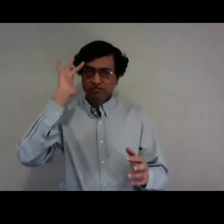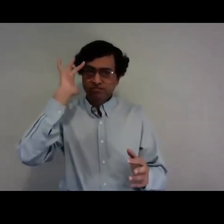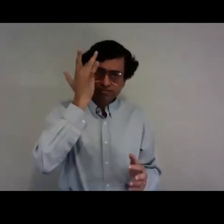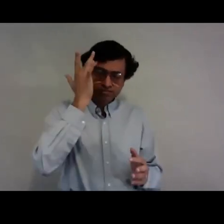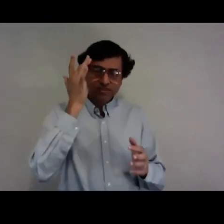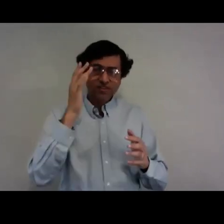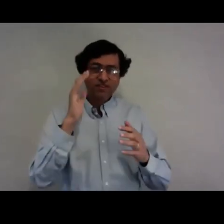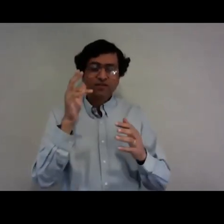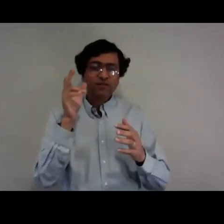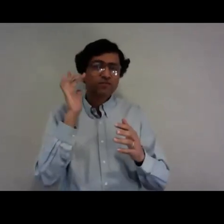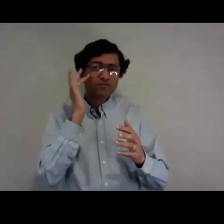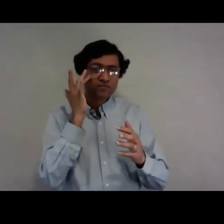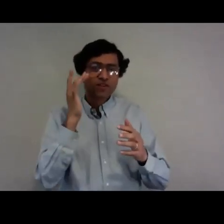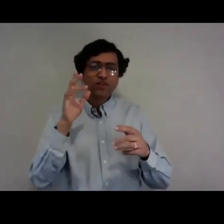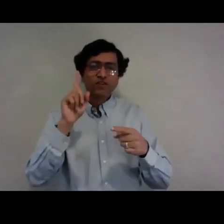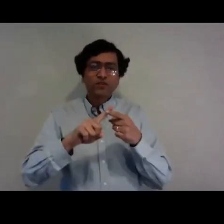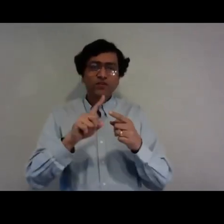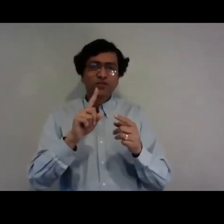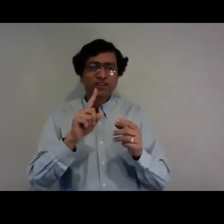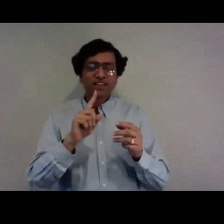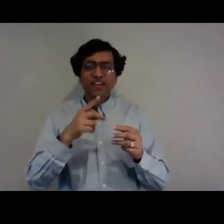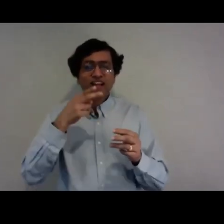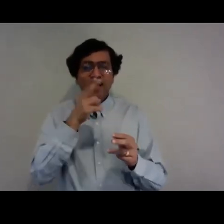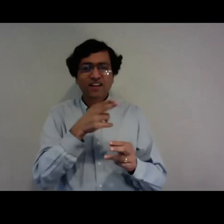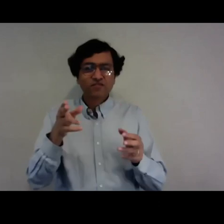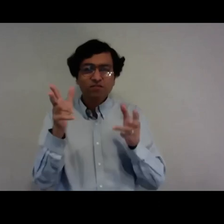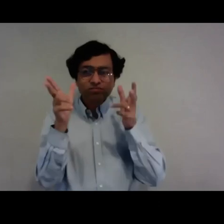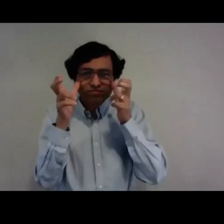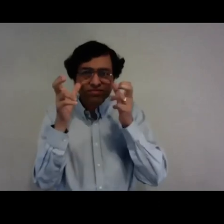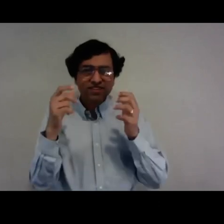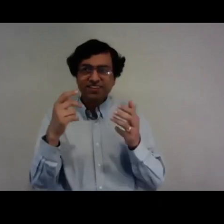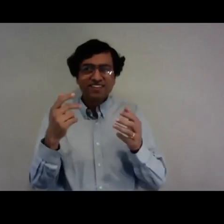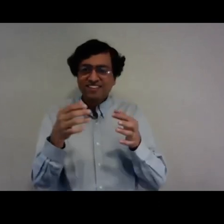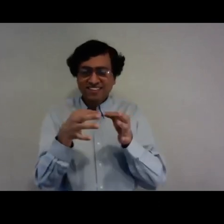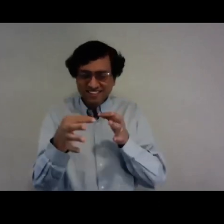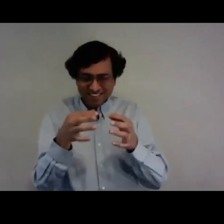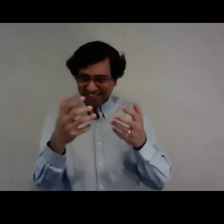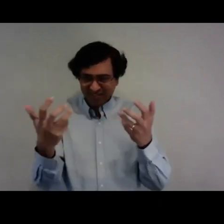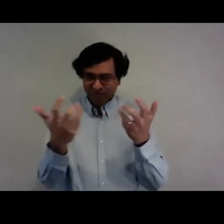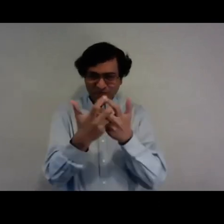So that asynchronous aspect becomes really frustrating